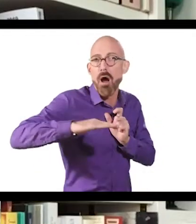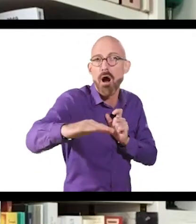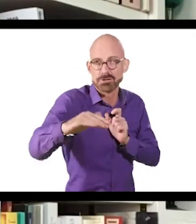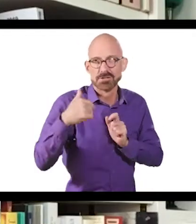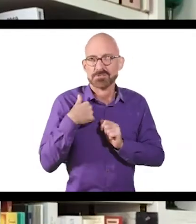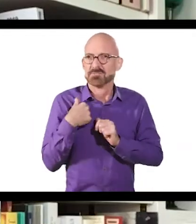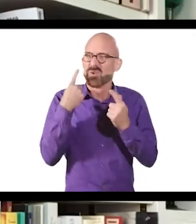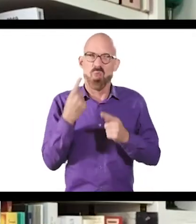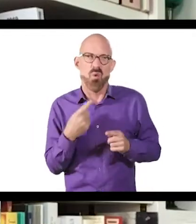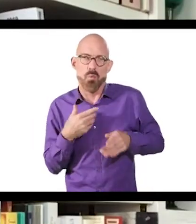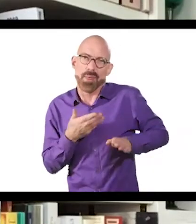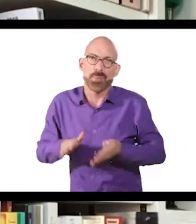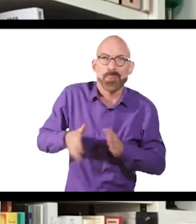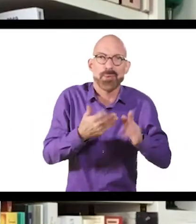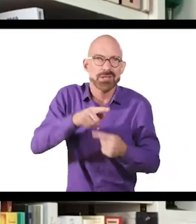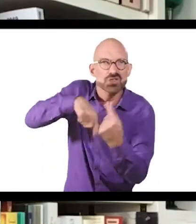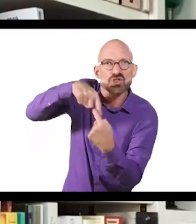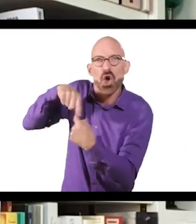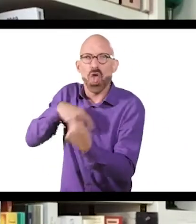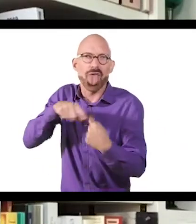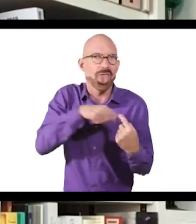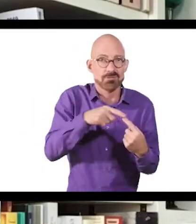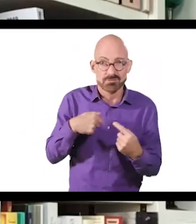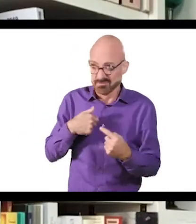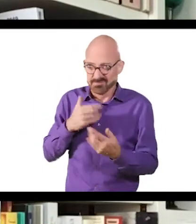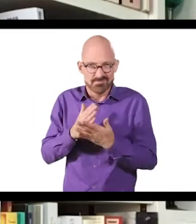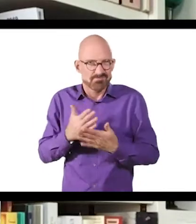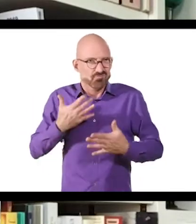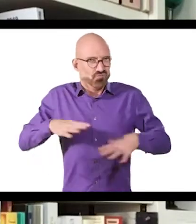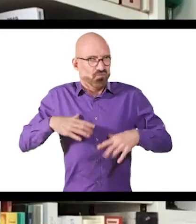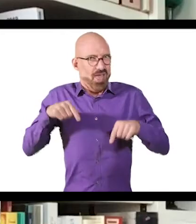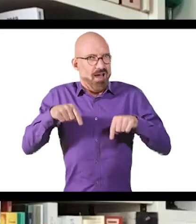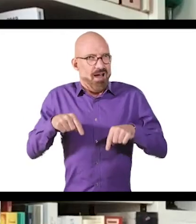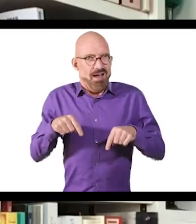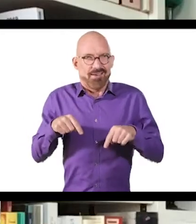I don't know where it was coming from. It was the way people were looking at me. Anyway, through the fog,